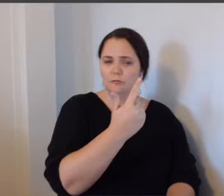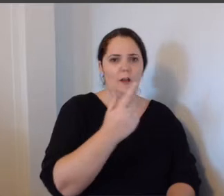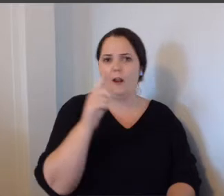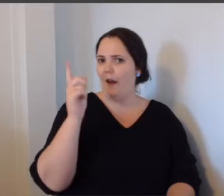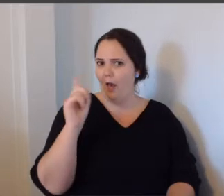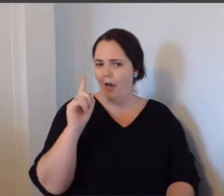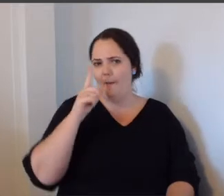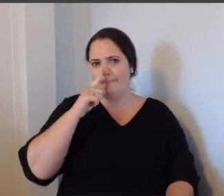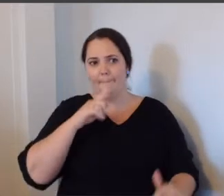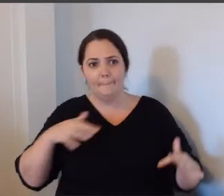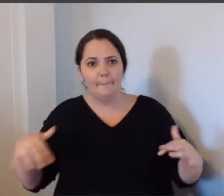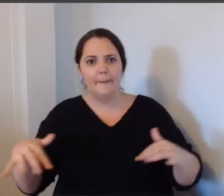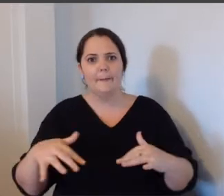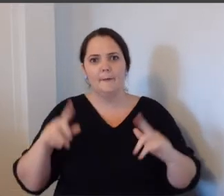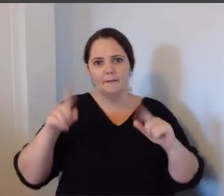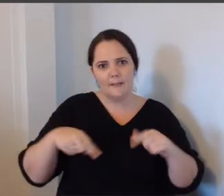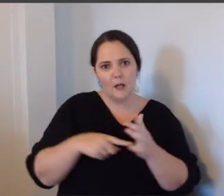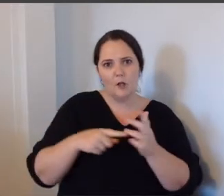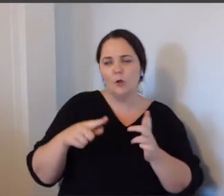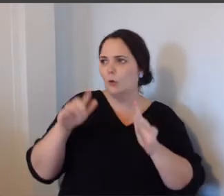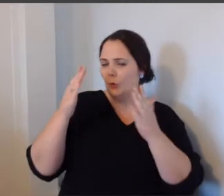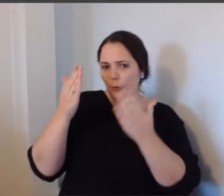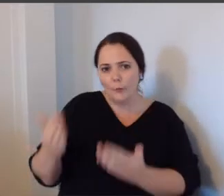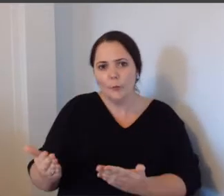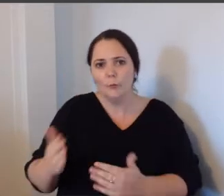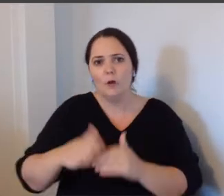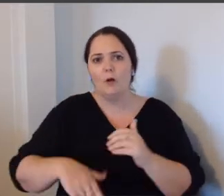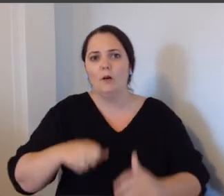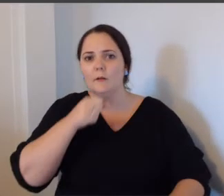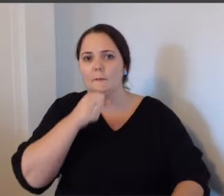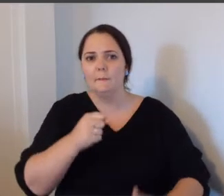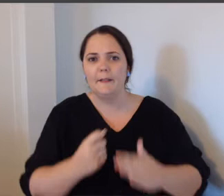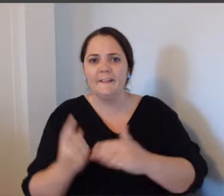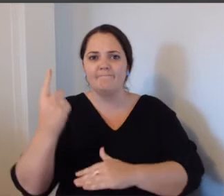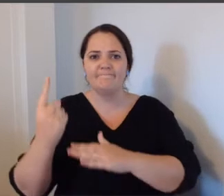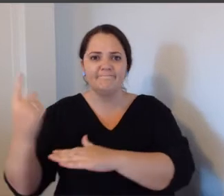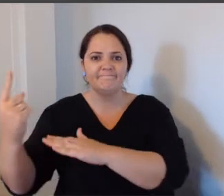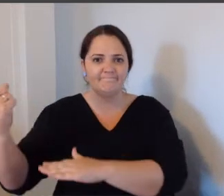This is also the birth of the modern subject in the individualistic sense that we understand today.